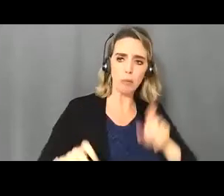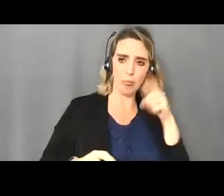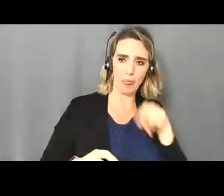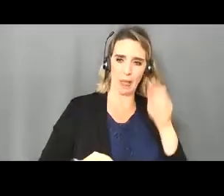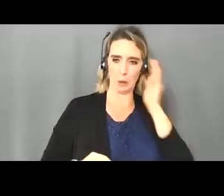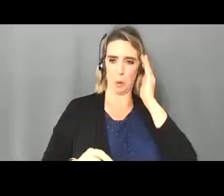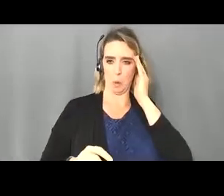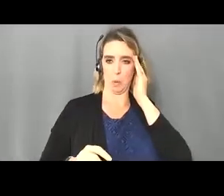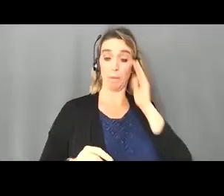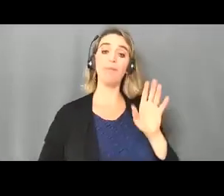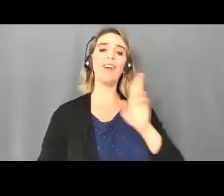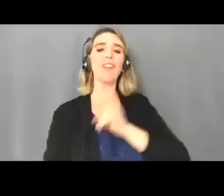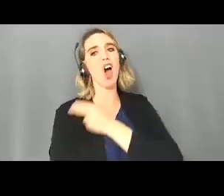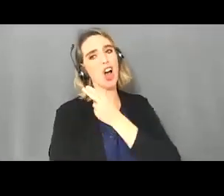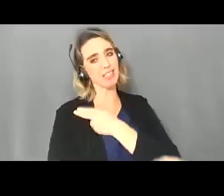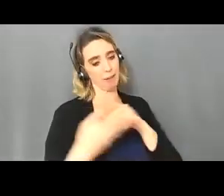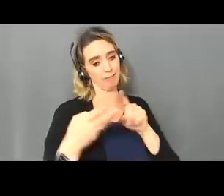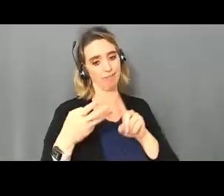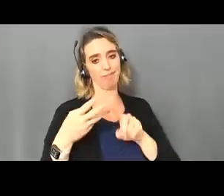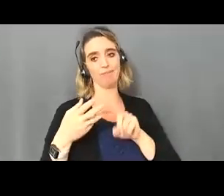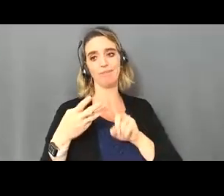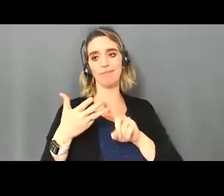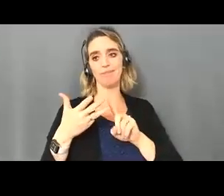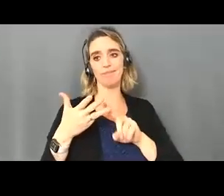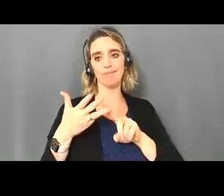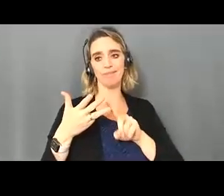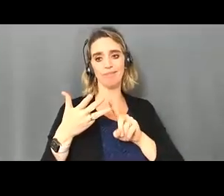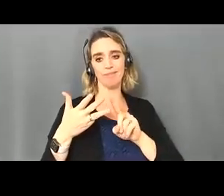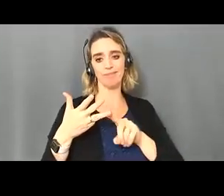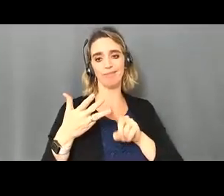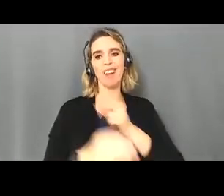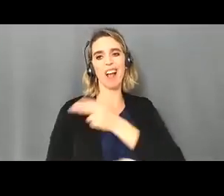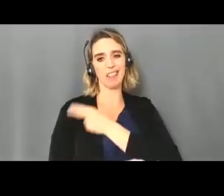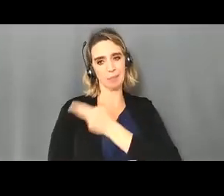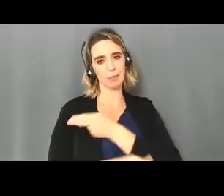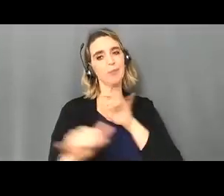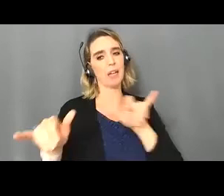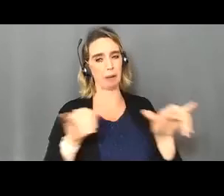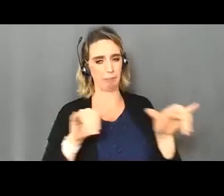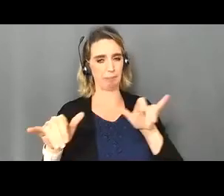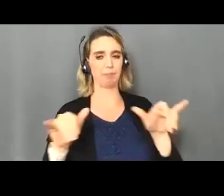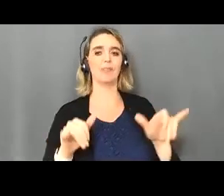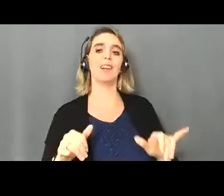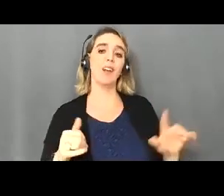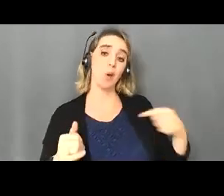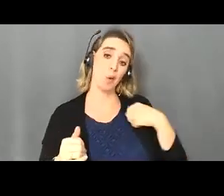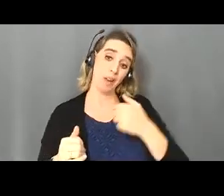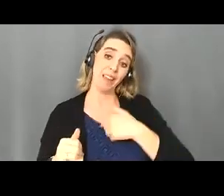to the approach we take without finding providers. We do the best we can with a data-driven approach